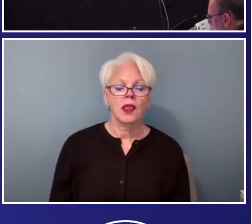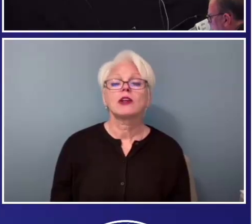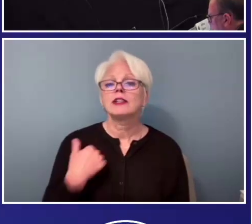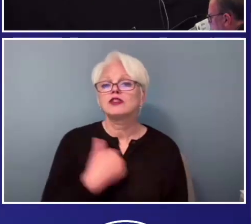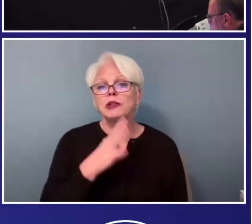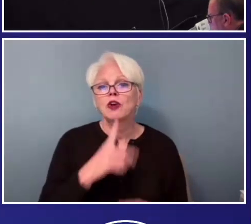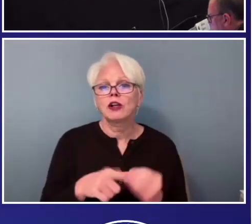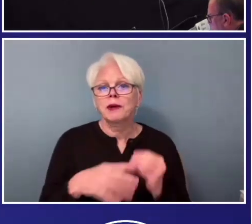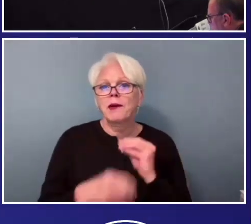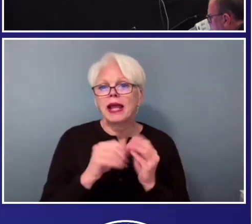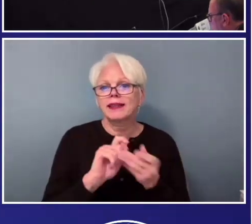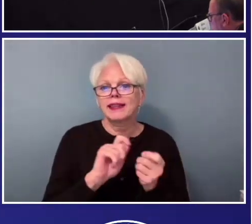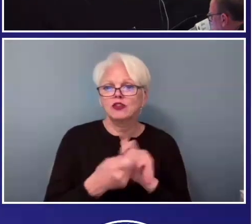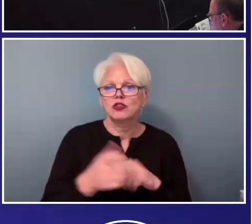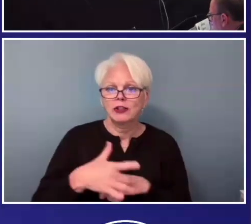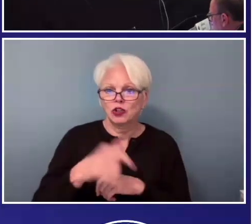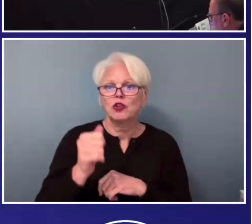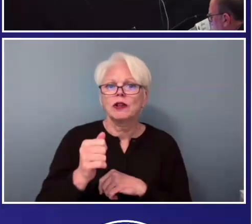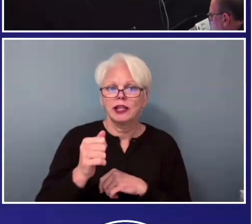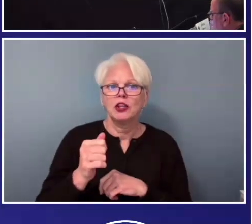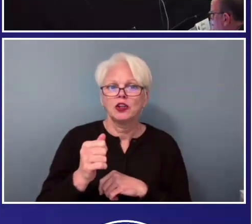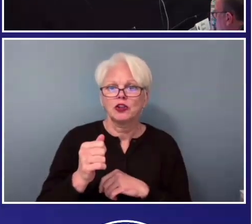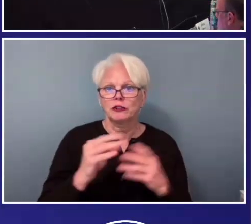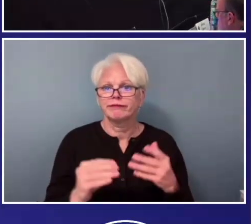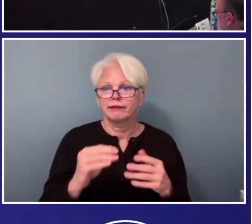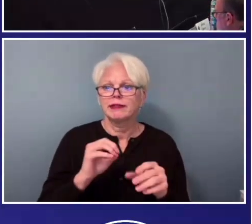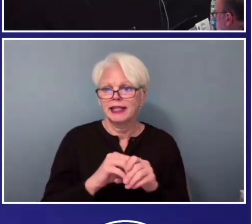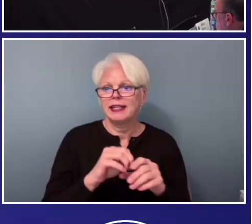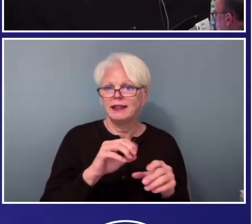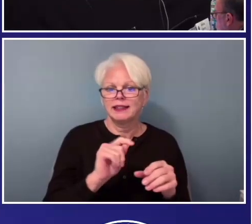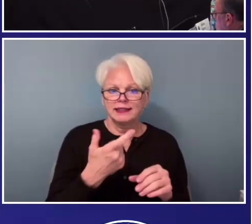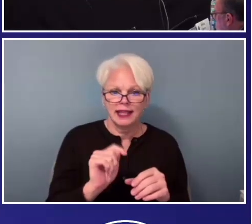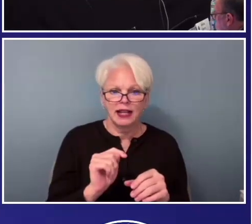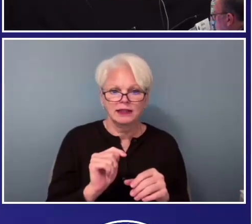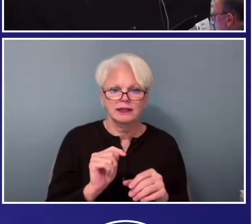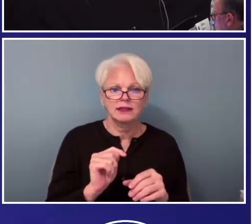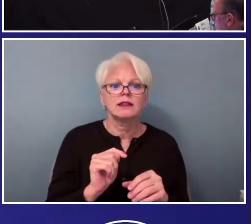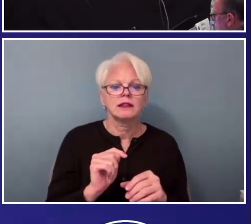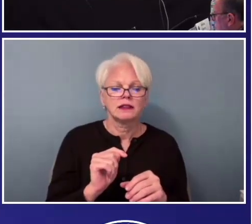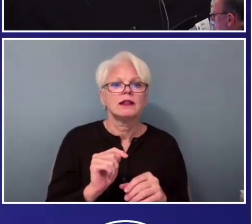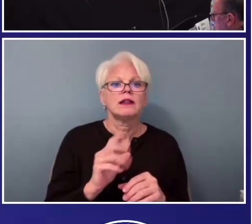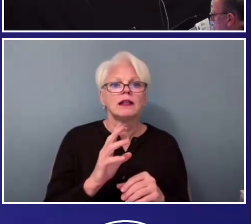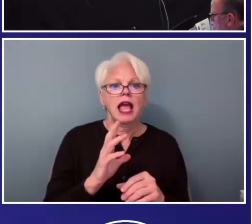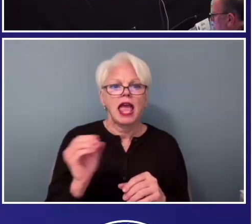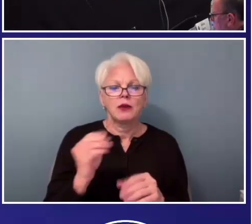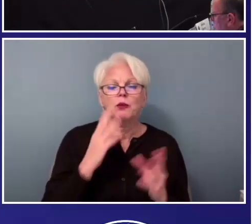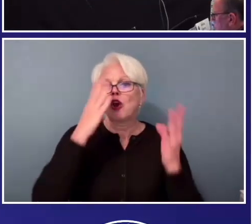adding that change a little earlier in the text. And we just -- we overlooked the fact that we should have added it here as well